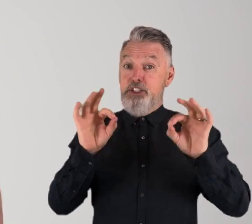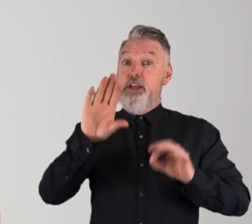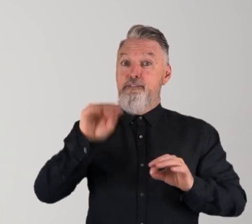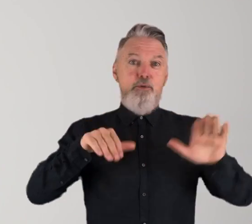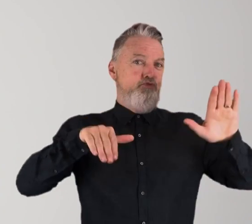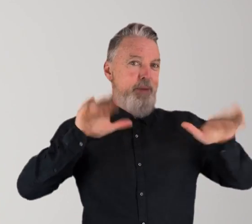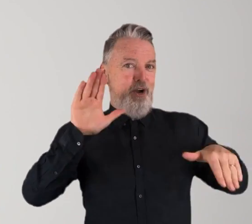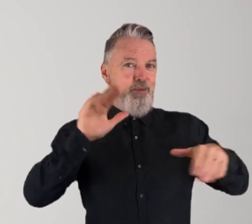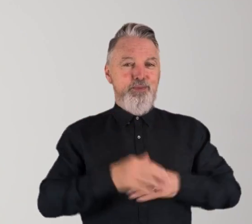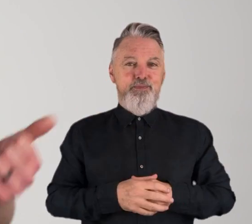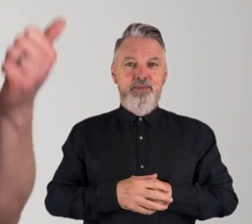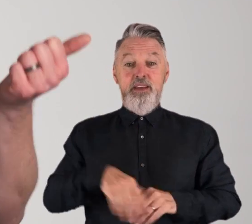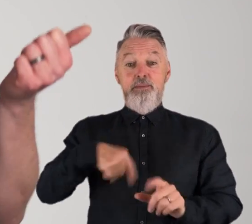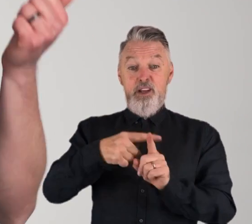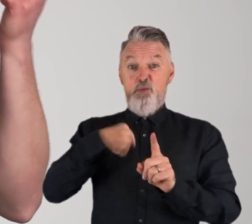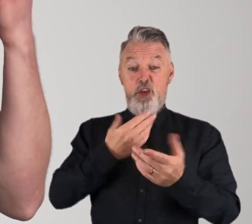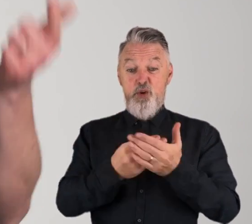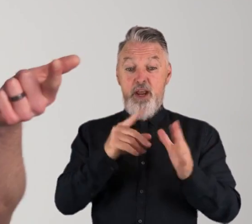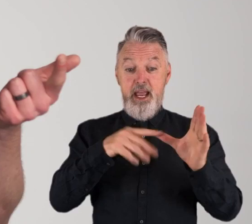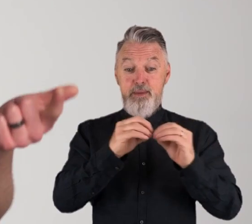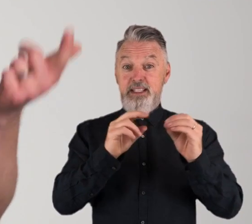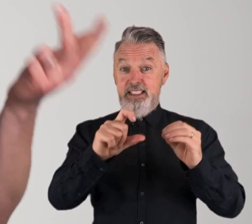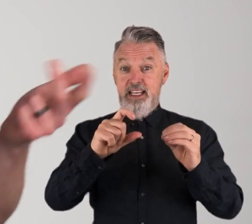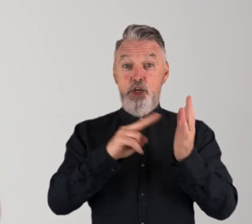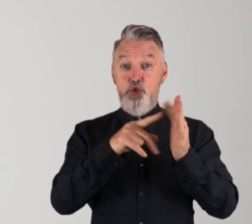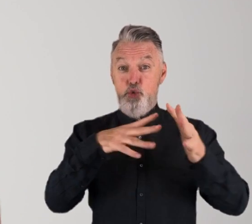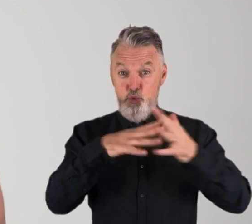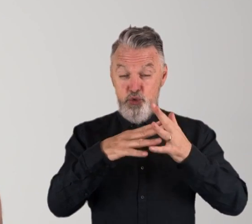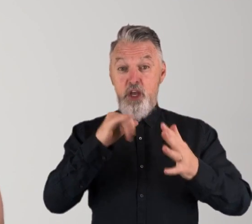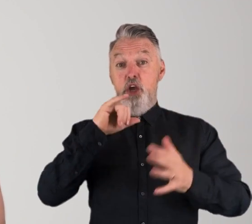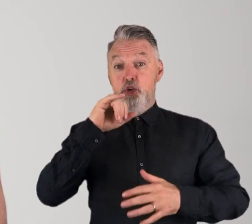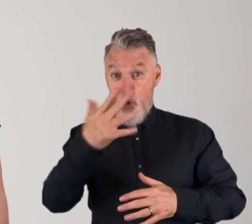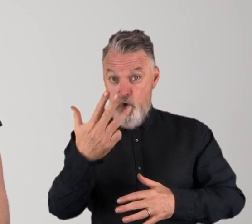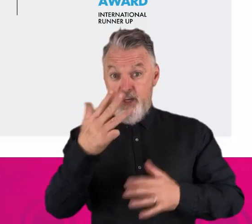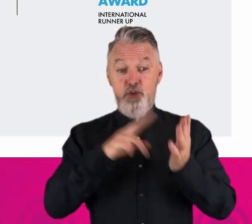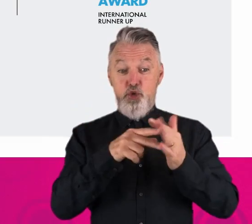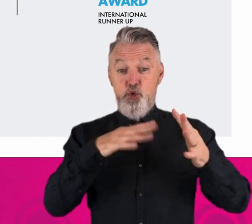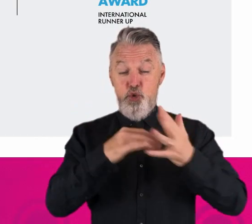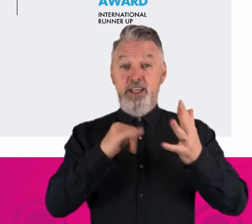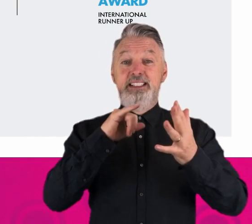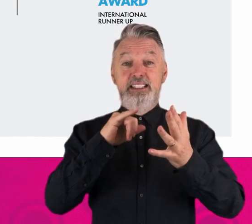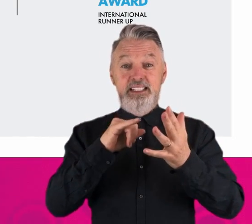We've also been featured in ABC News, Nine News, and the Sydney Morning Herald. But what we're so proud about,